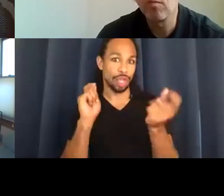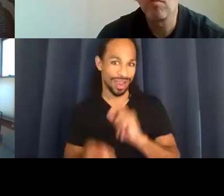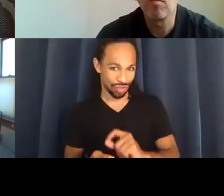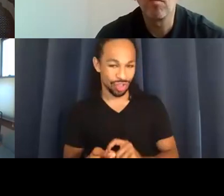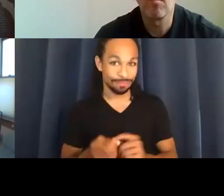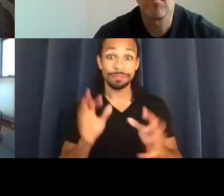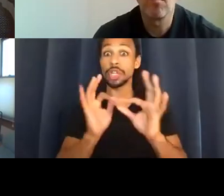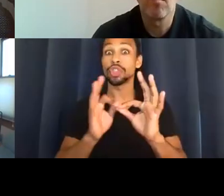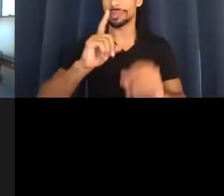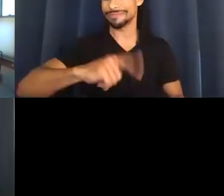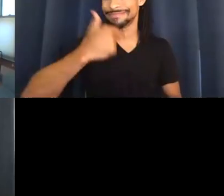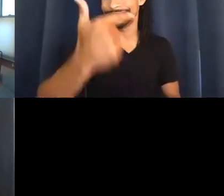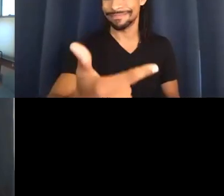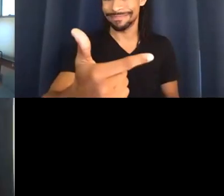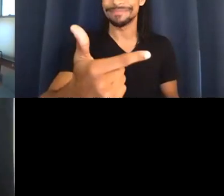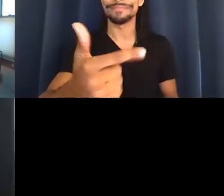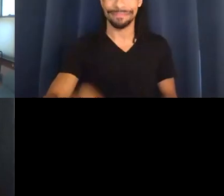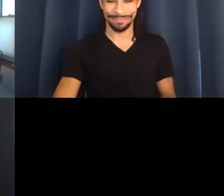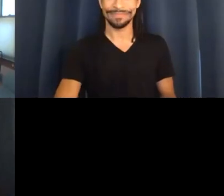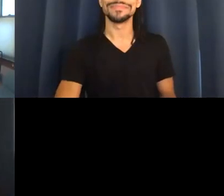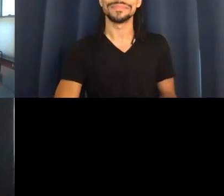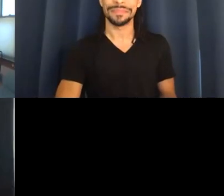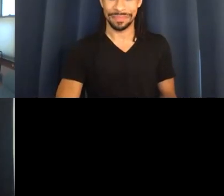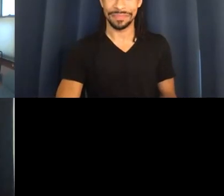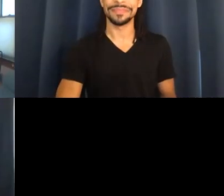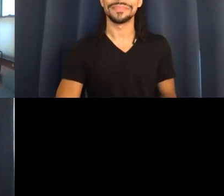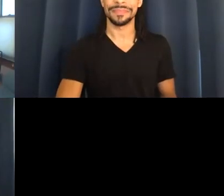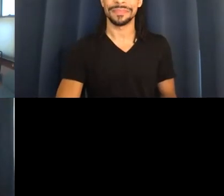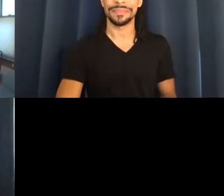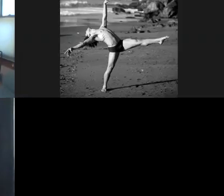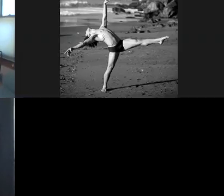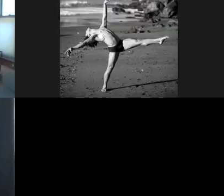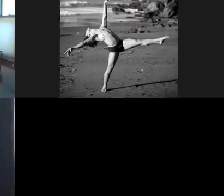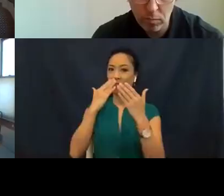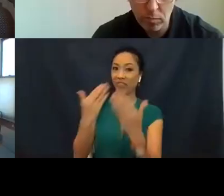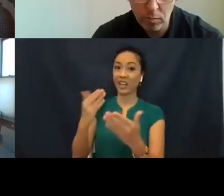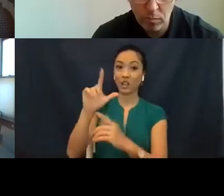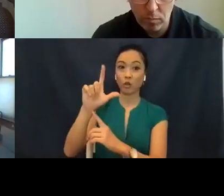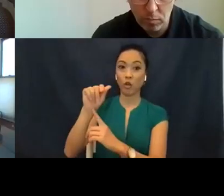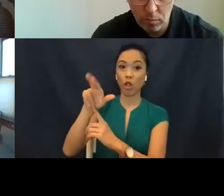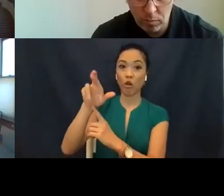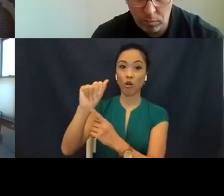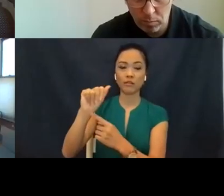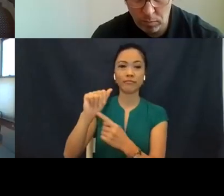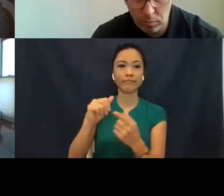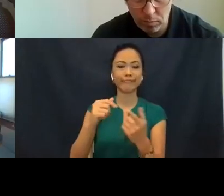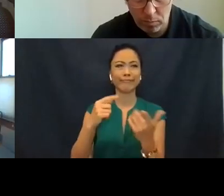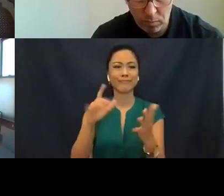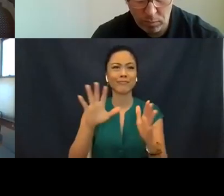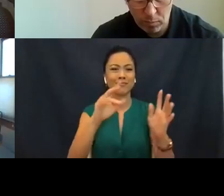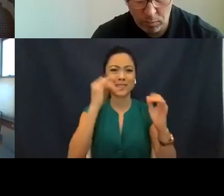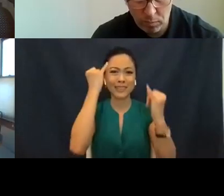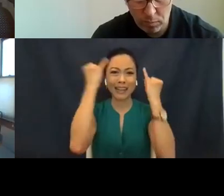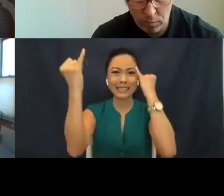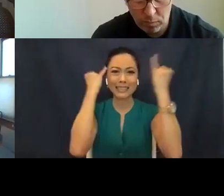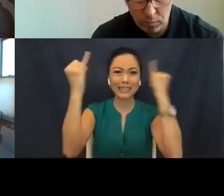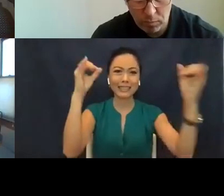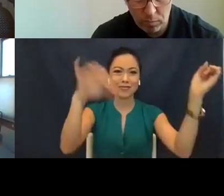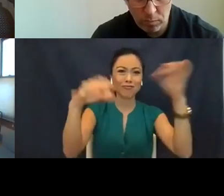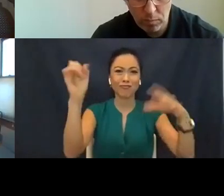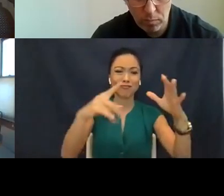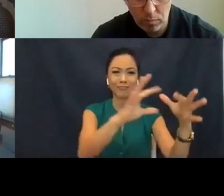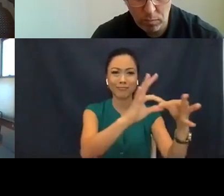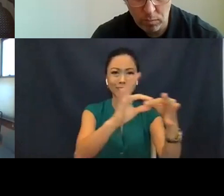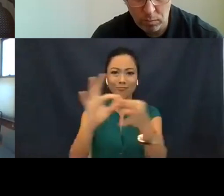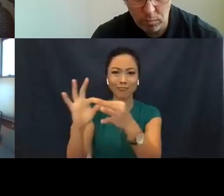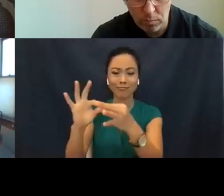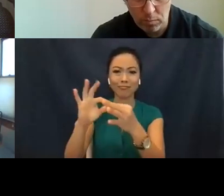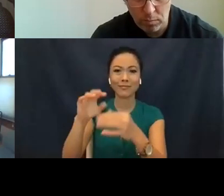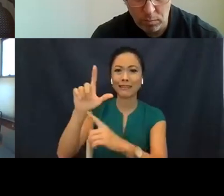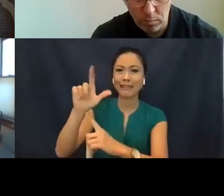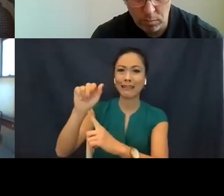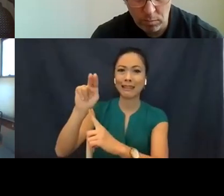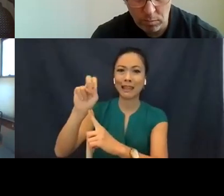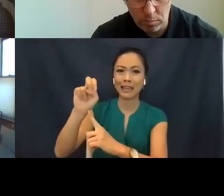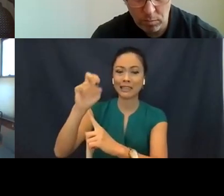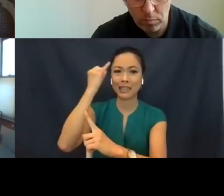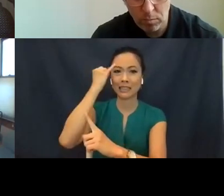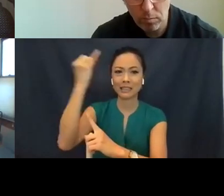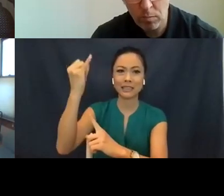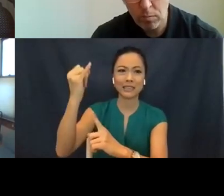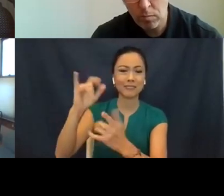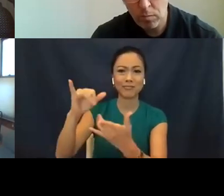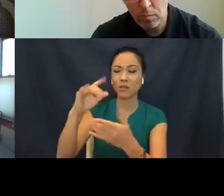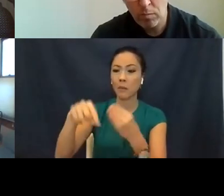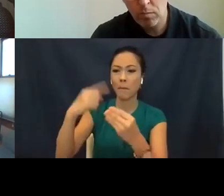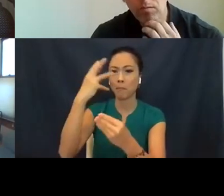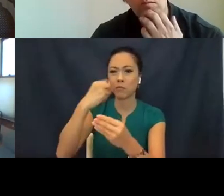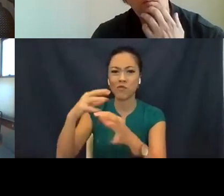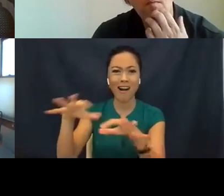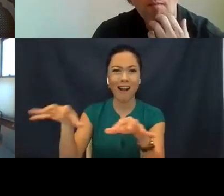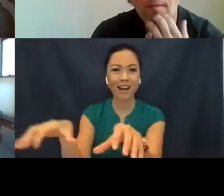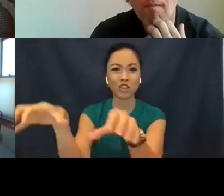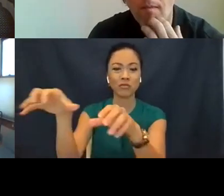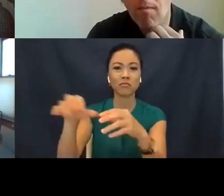you. I think what I'm hearing this idea, urgency versus dutiful action, and Anna's call for us to decide that this